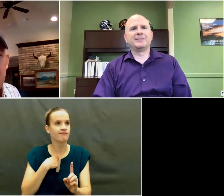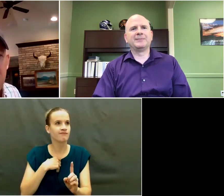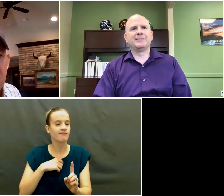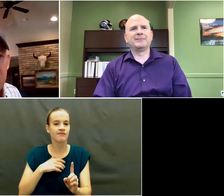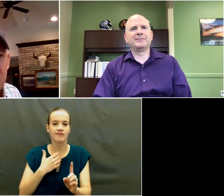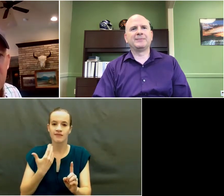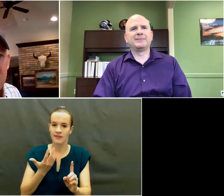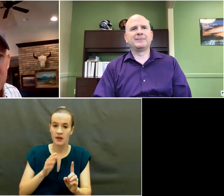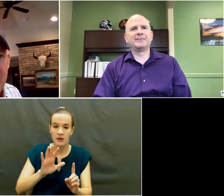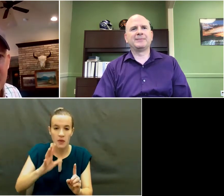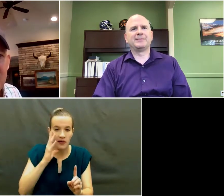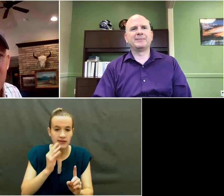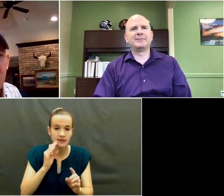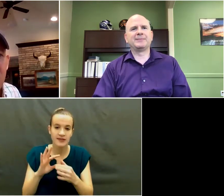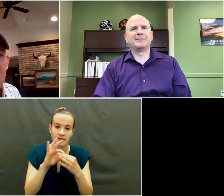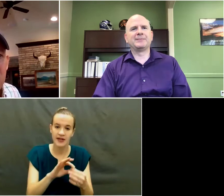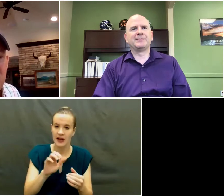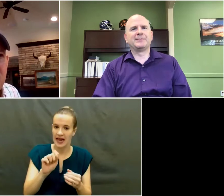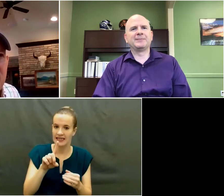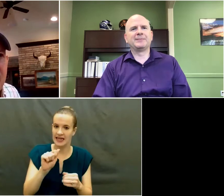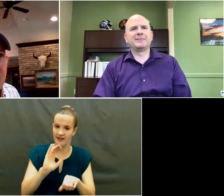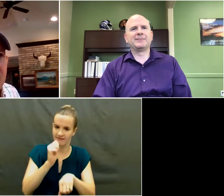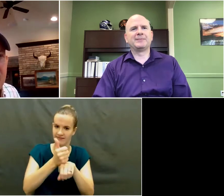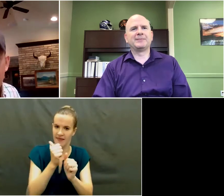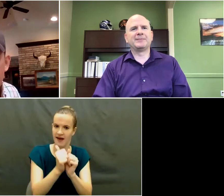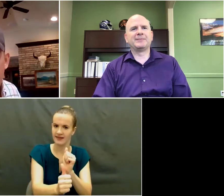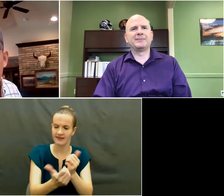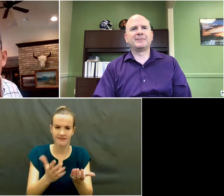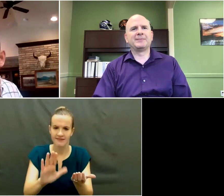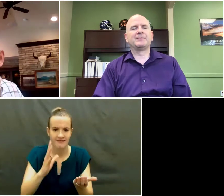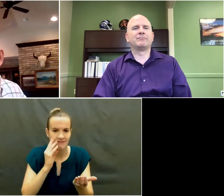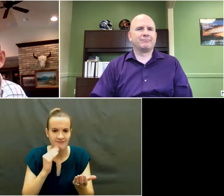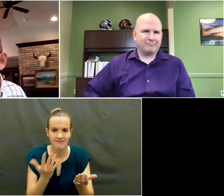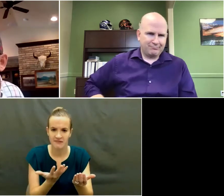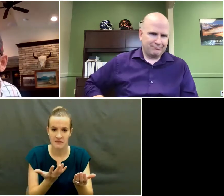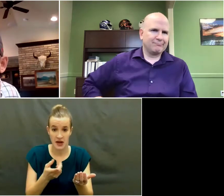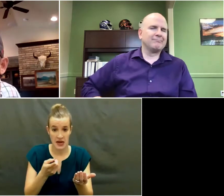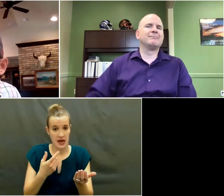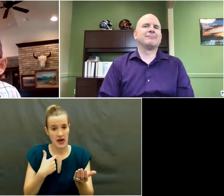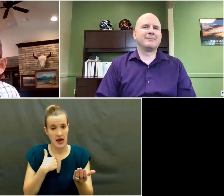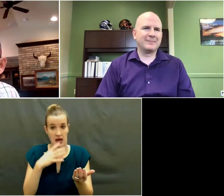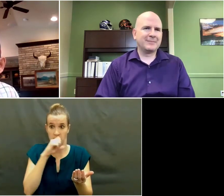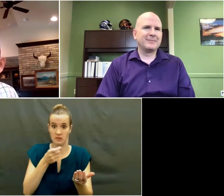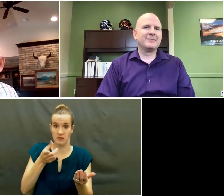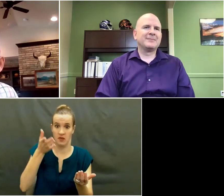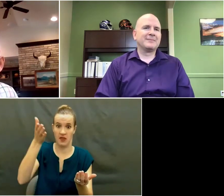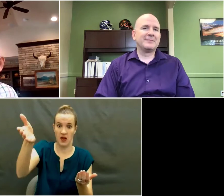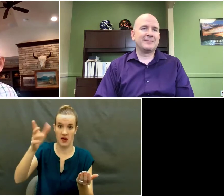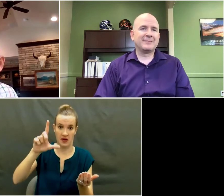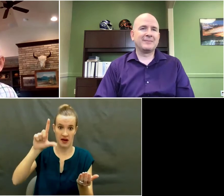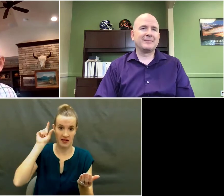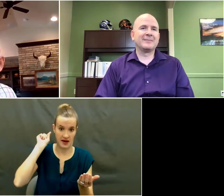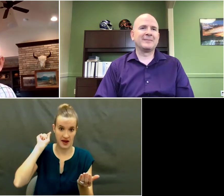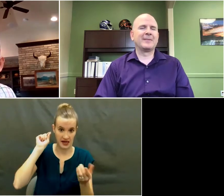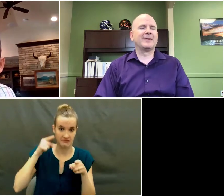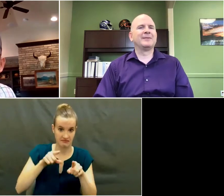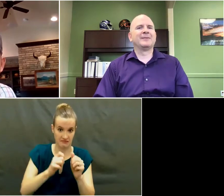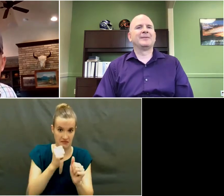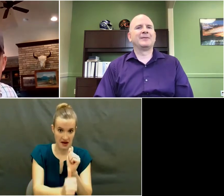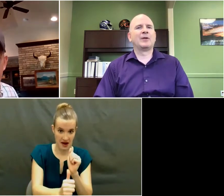Americans with Disabilities Act. Being at, at at Gallaudet University. It was unique in the sense